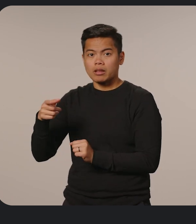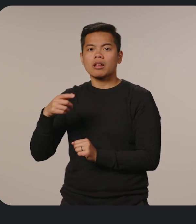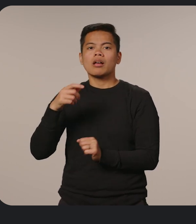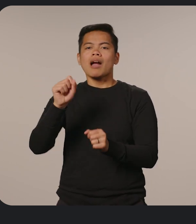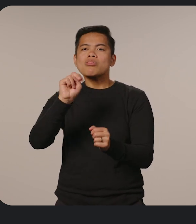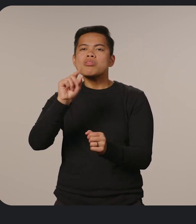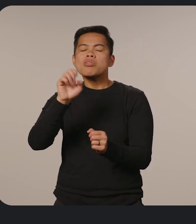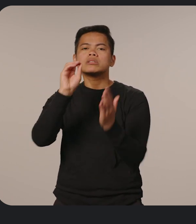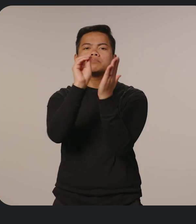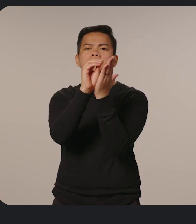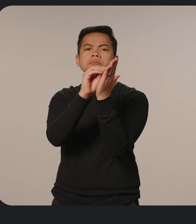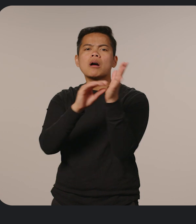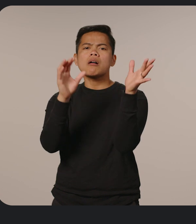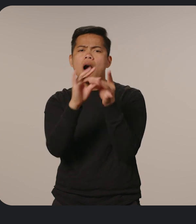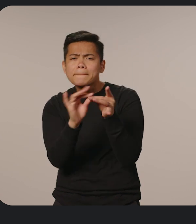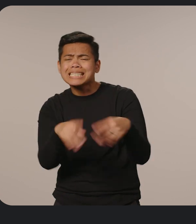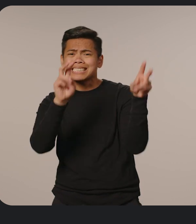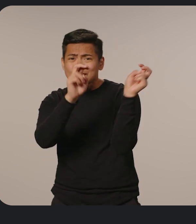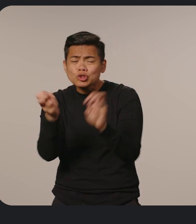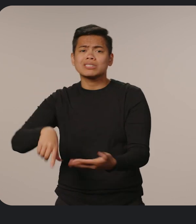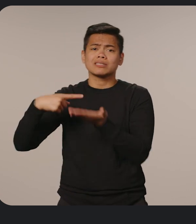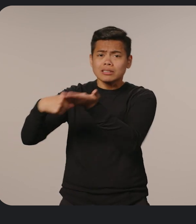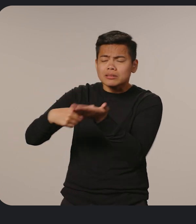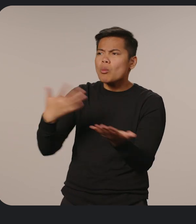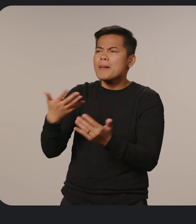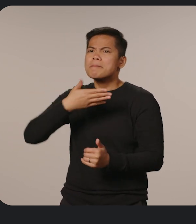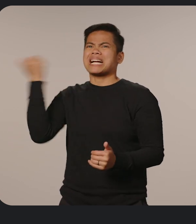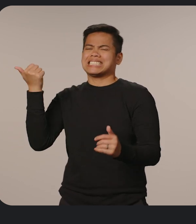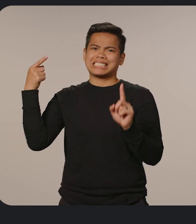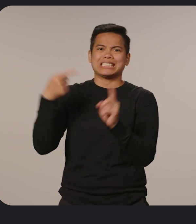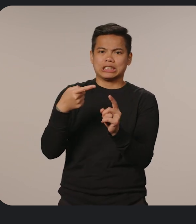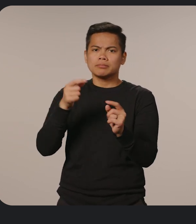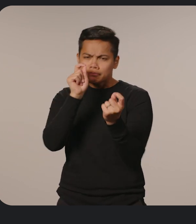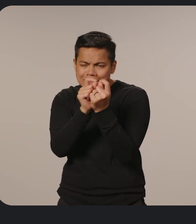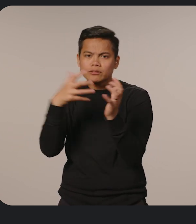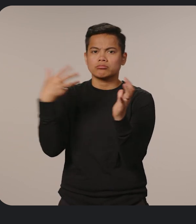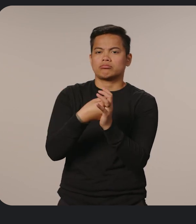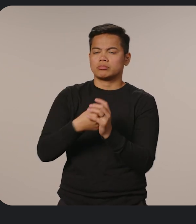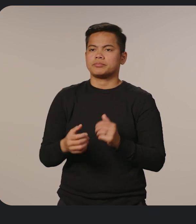notes so you can add comments to issues and discuss how to best deal with a